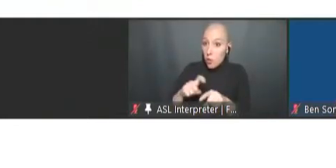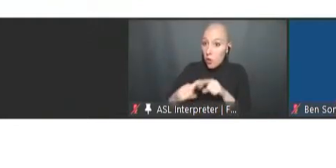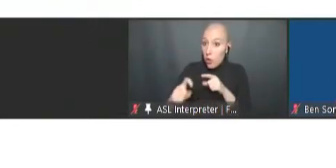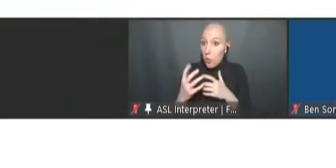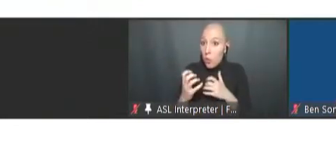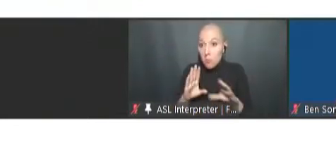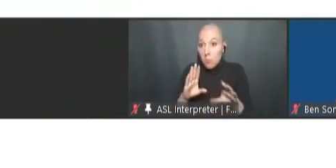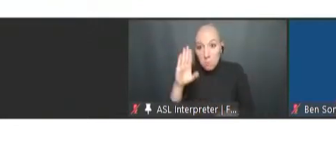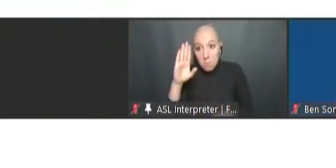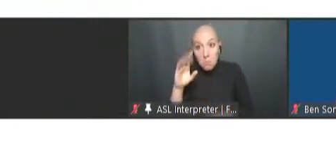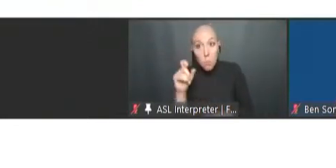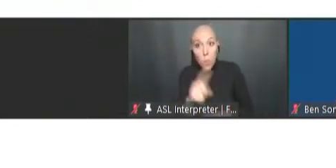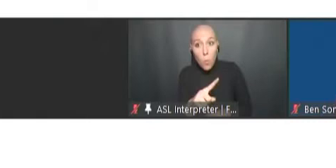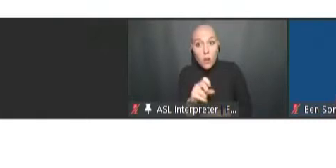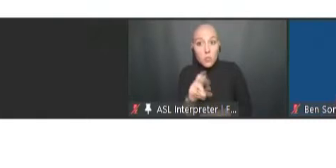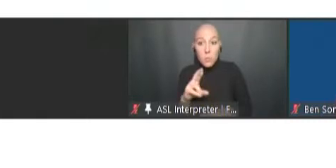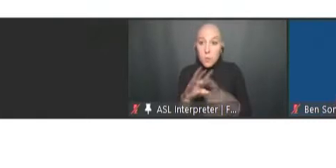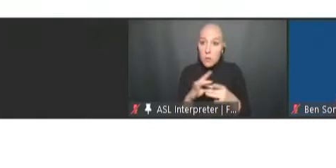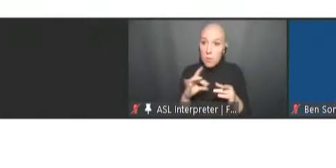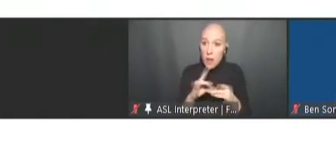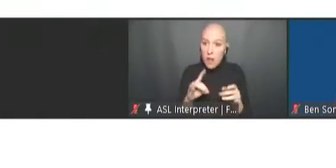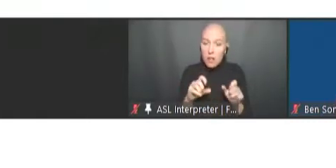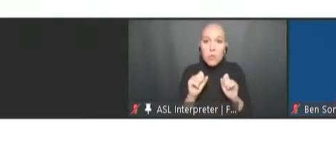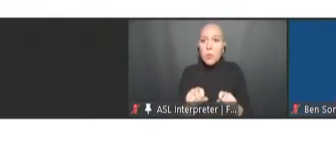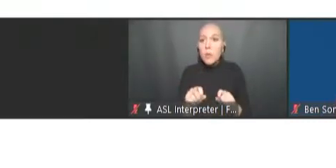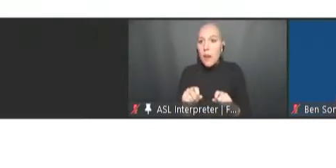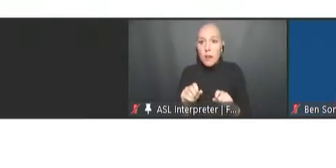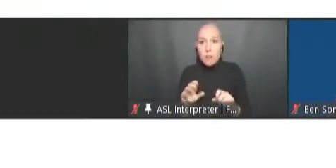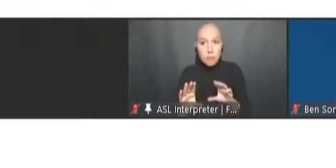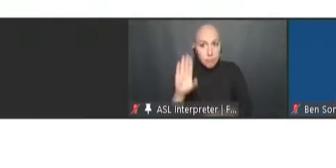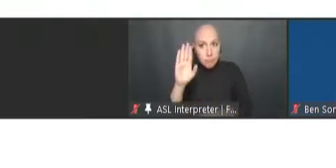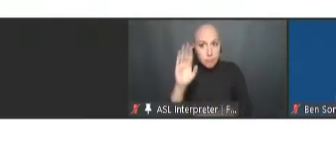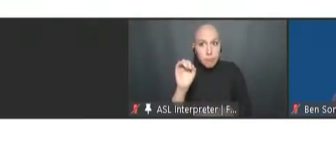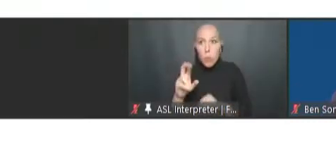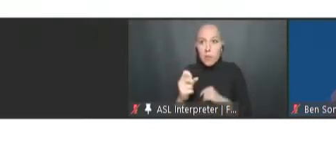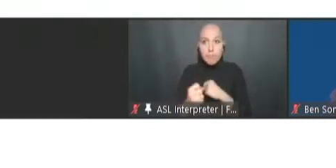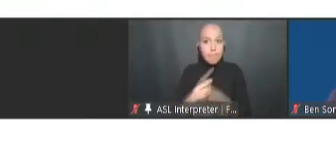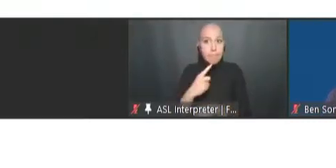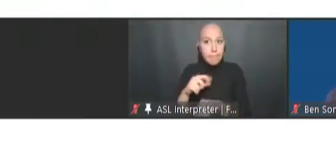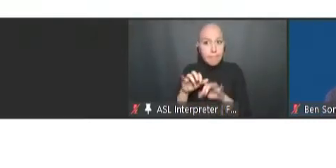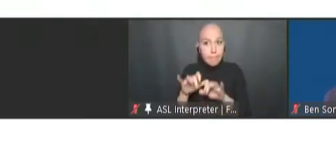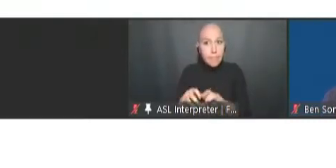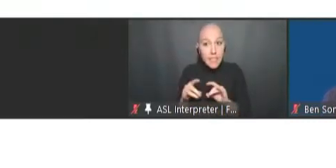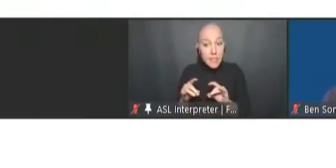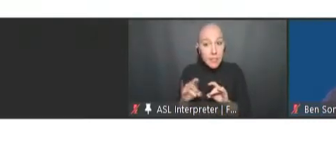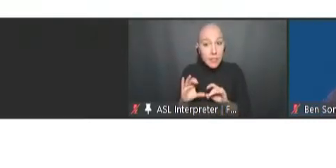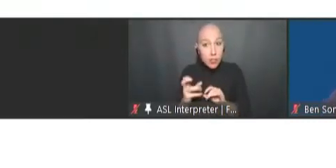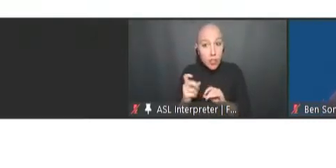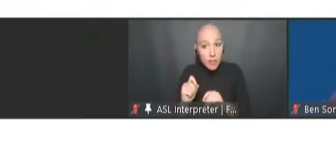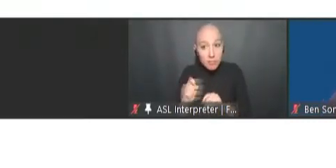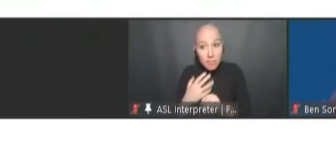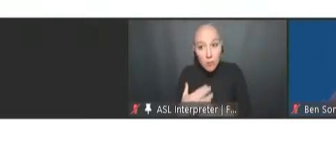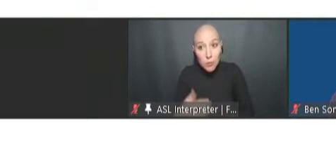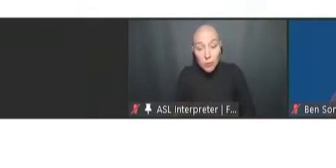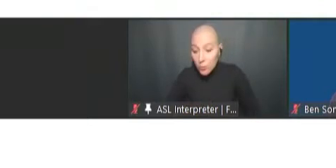you can either raise your hand or send me a note in the chat. Thank you.